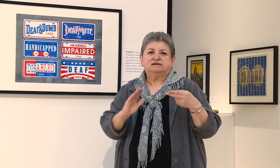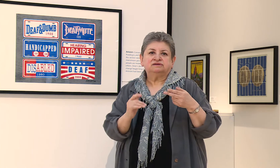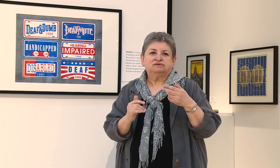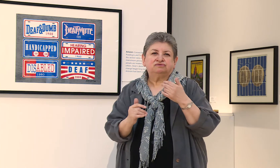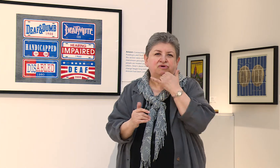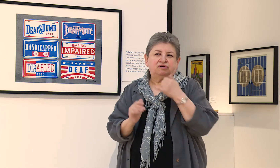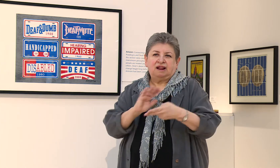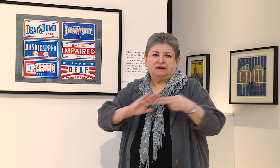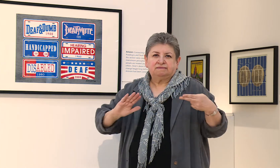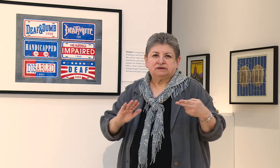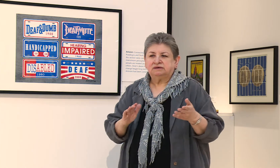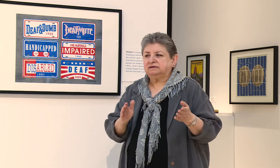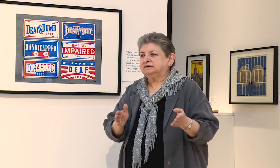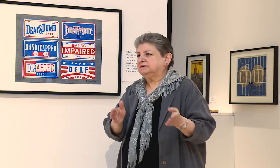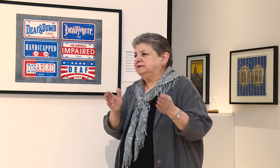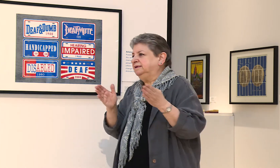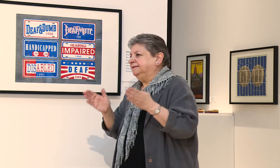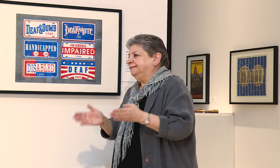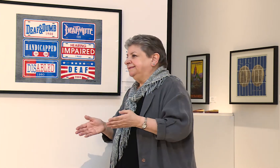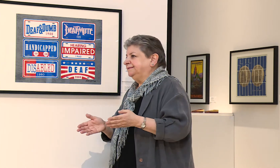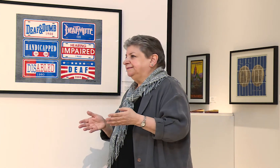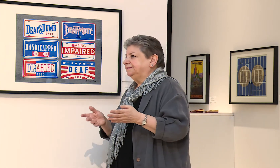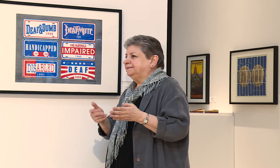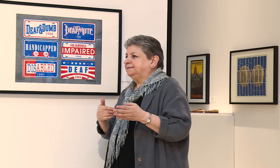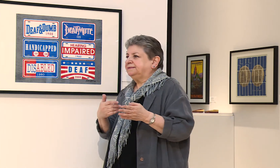mislabeling of the Deaf community,